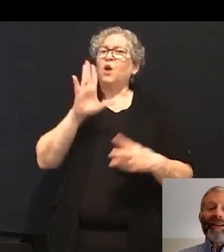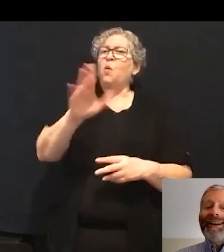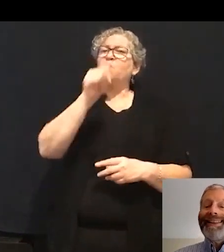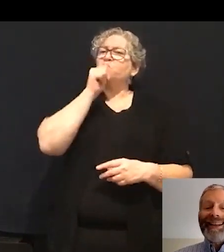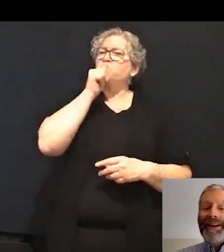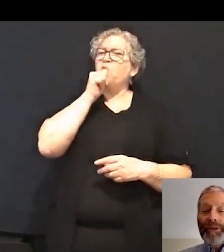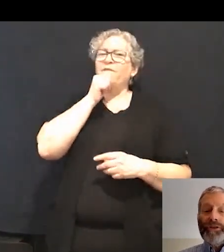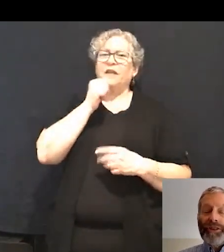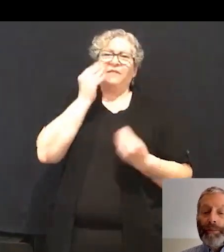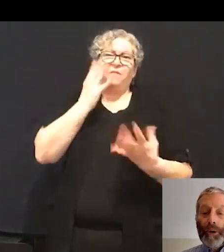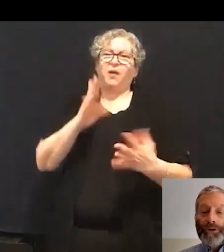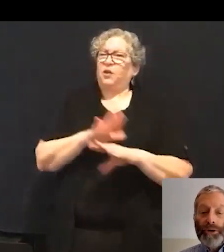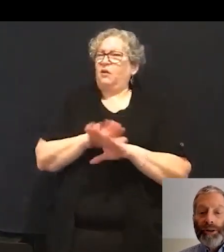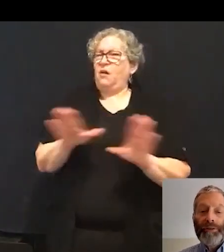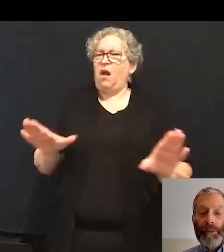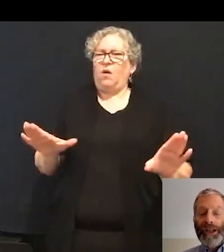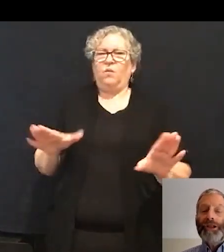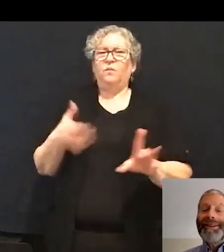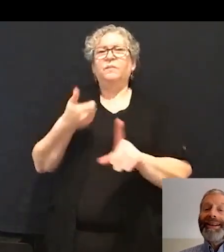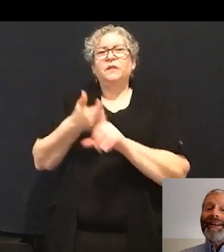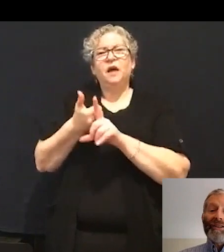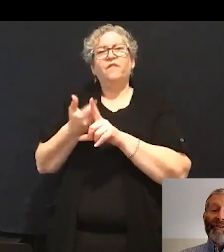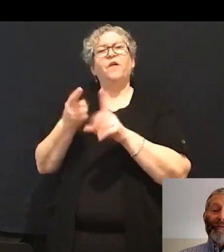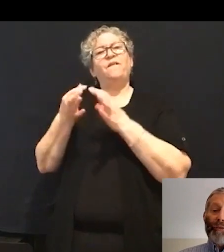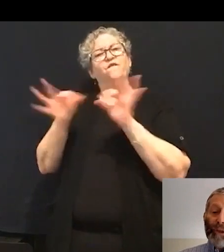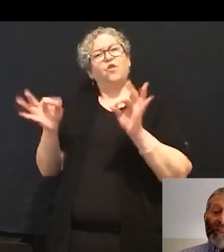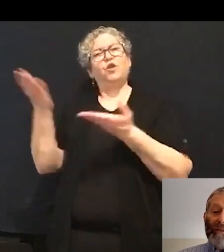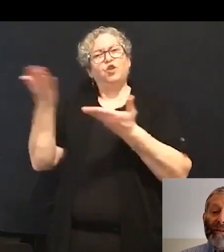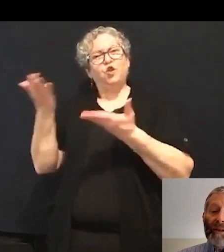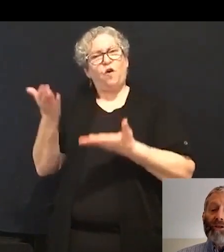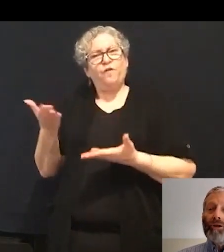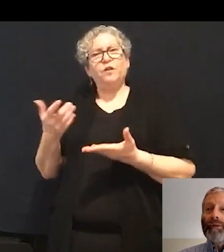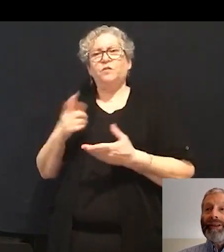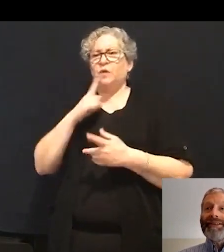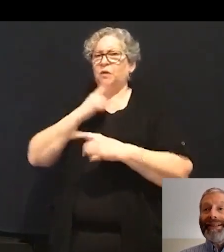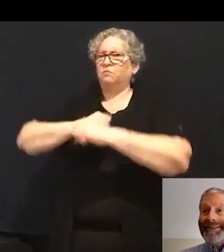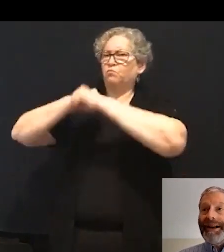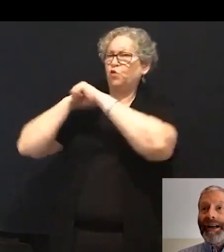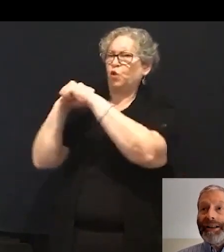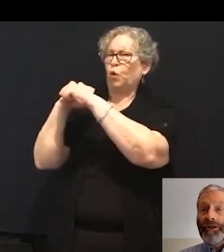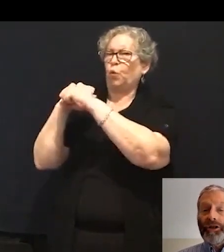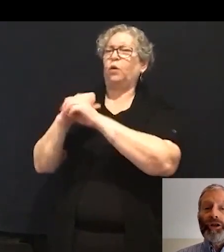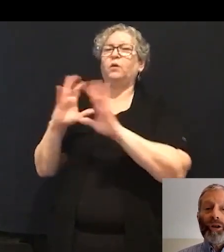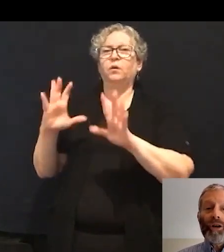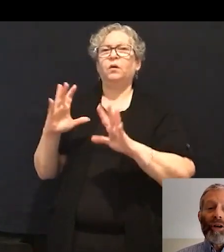they never see personal information. It's a free service. It's highly secure.